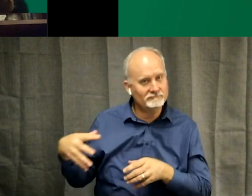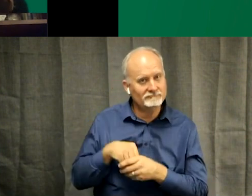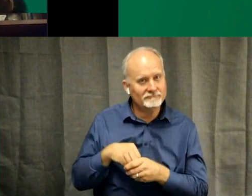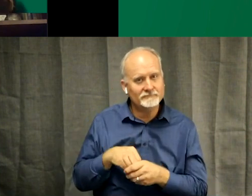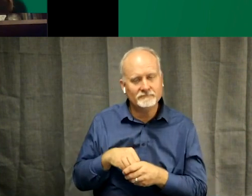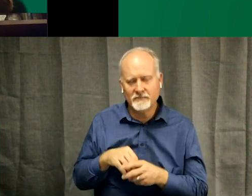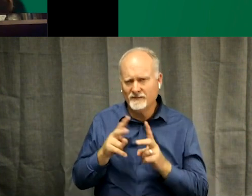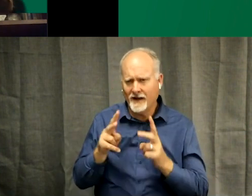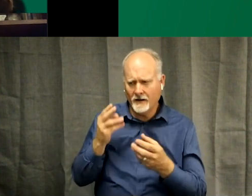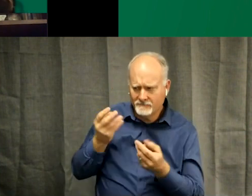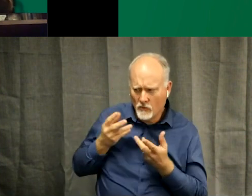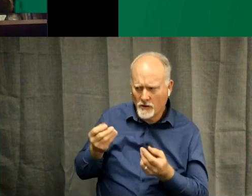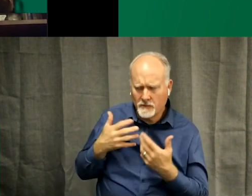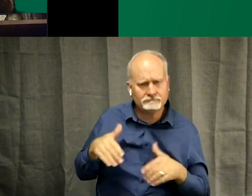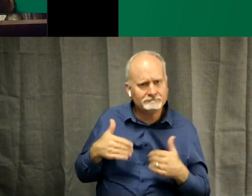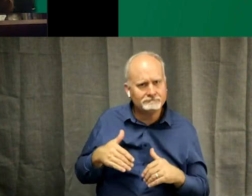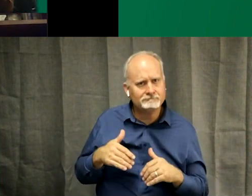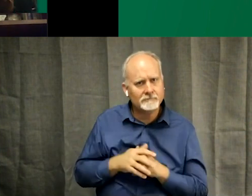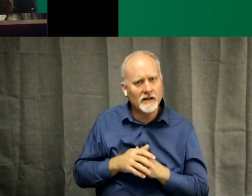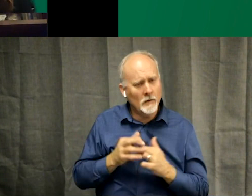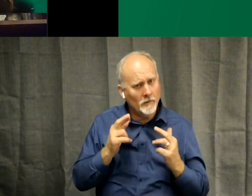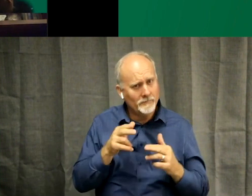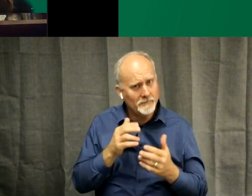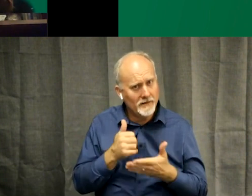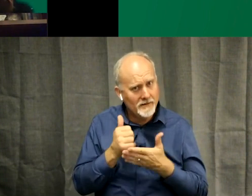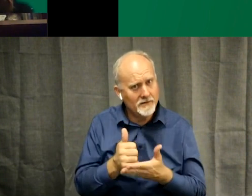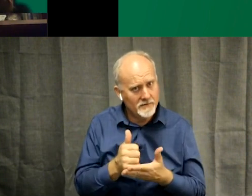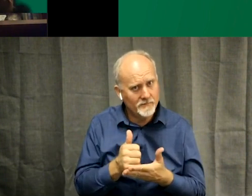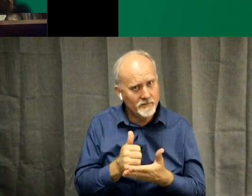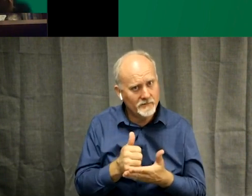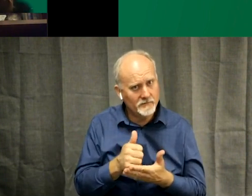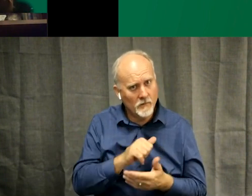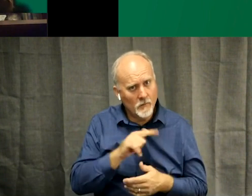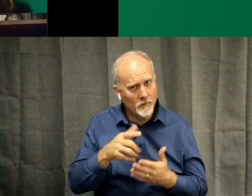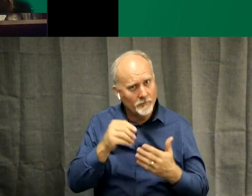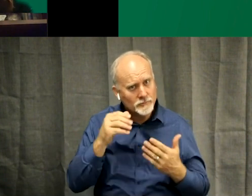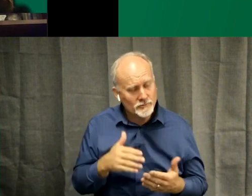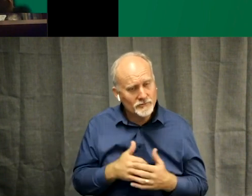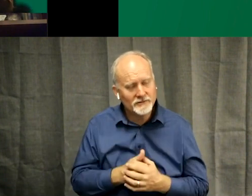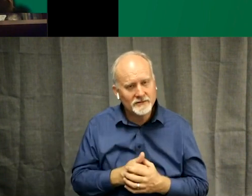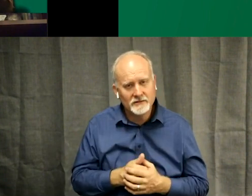informative evening i hope this has been helpful to all of our students and we want to make sure